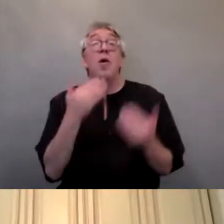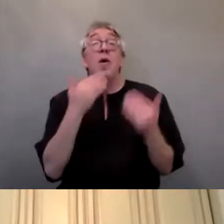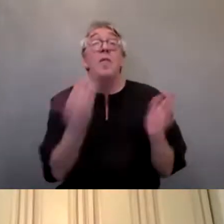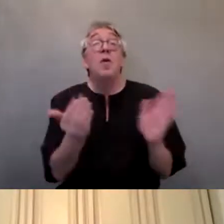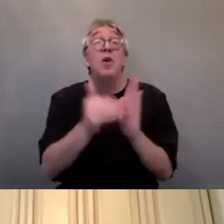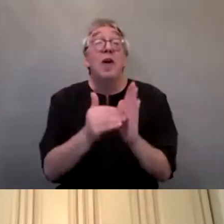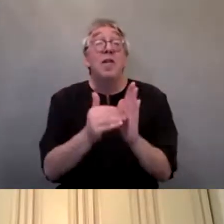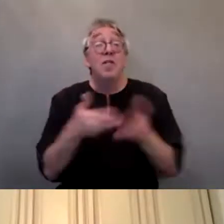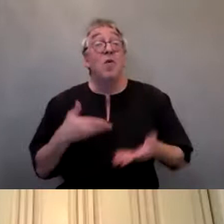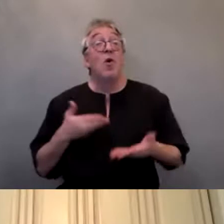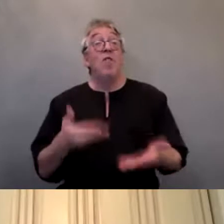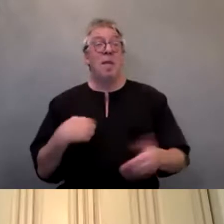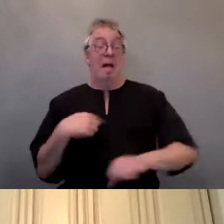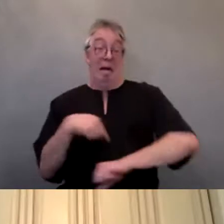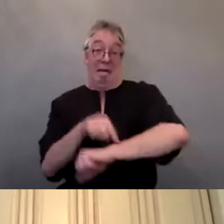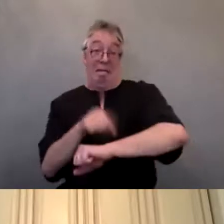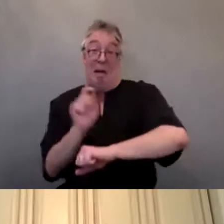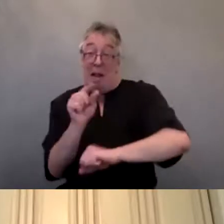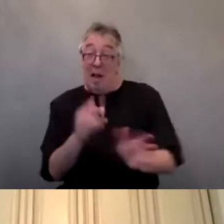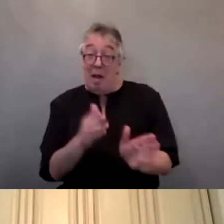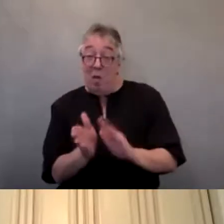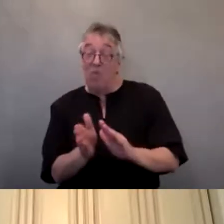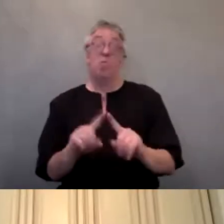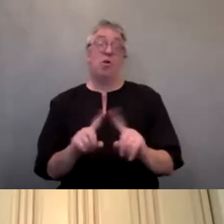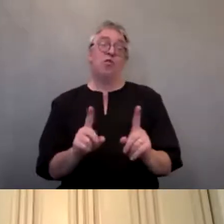sure they can benefit as well as they can from the cochlear implant. I want